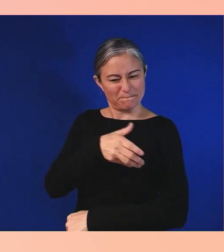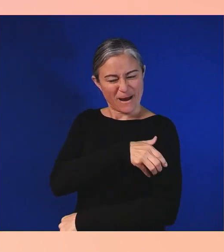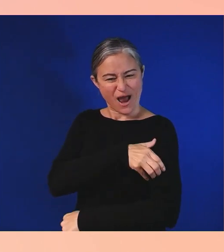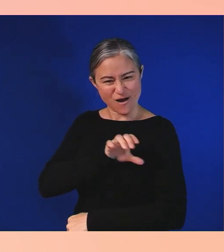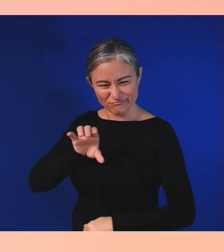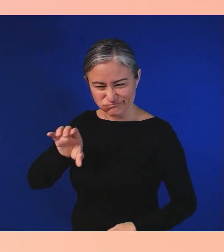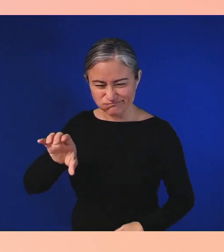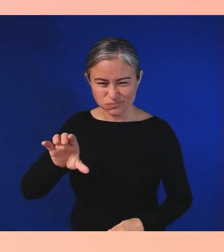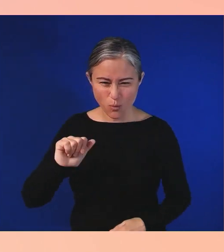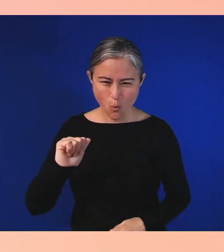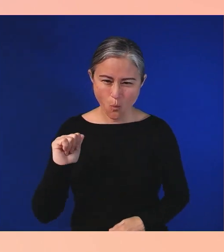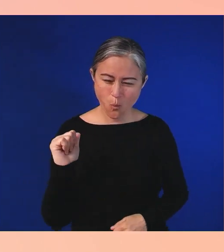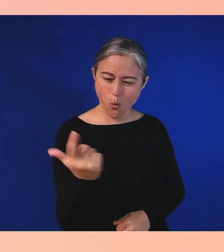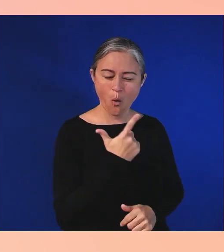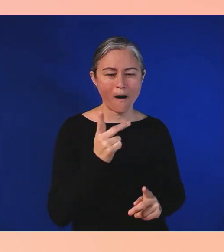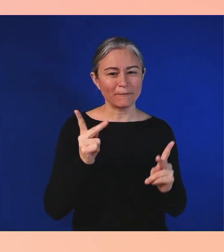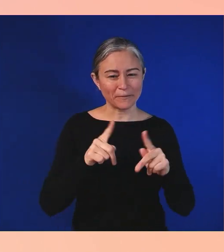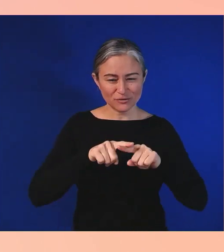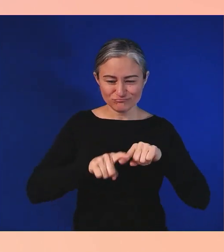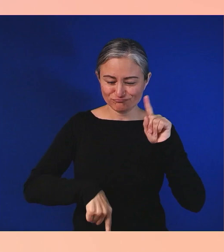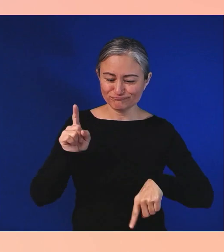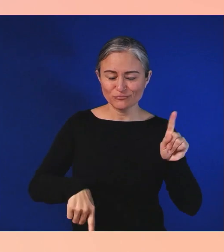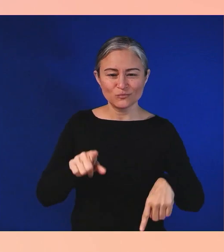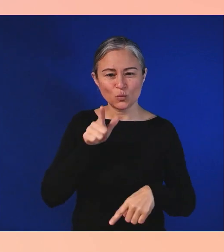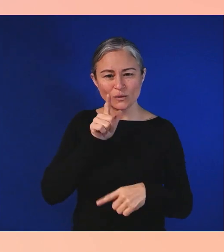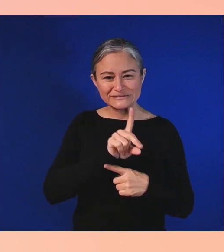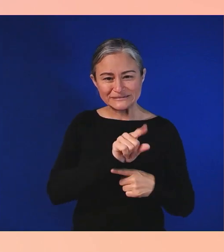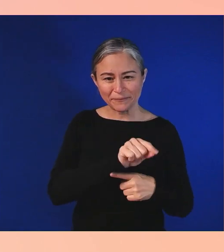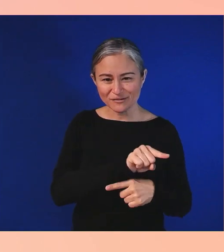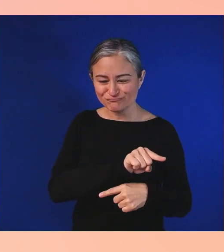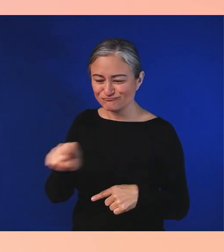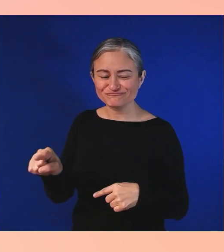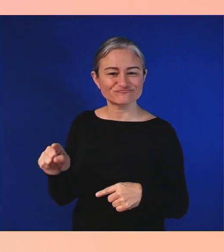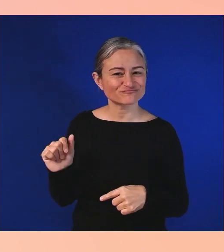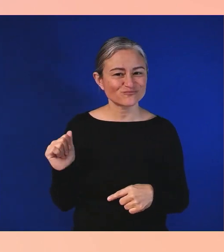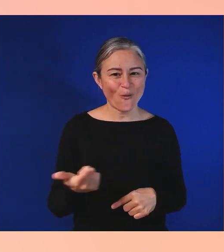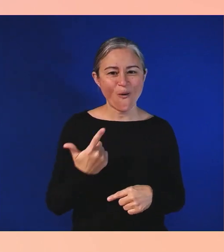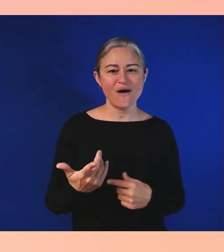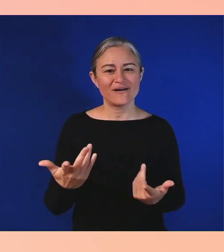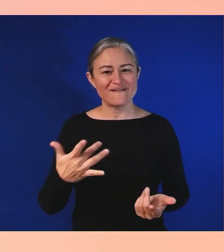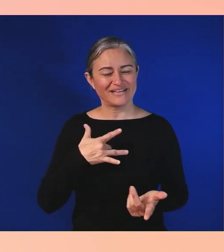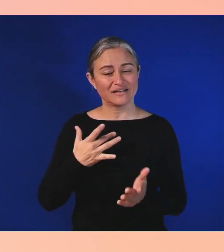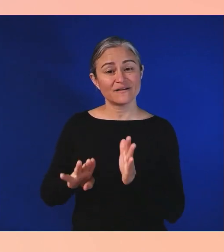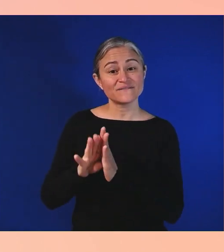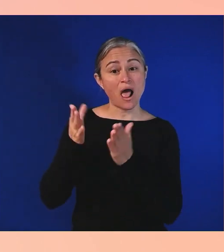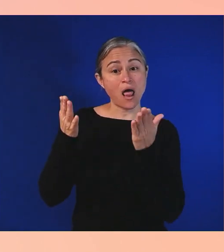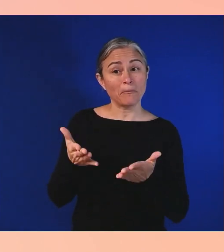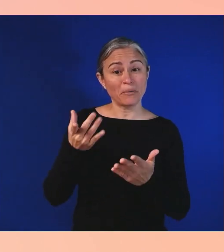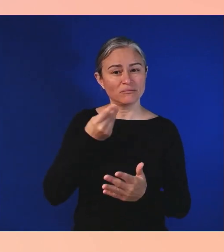accessibility is just not a legal obligation. It is basically identical obligation